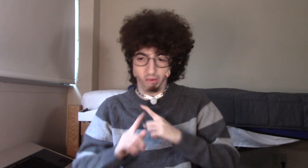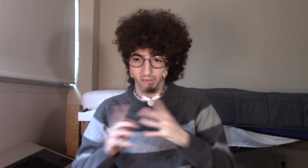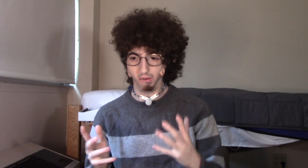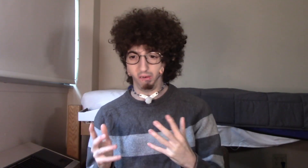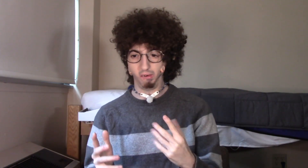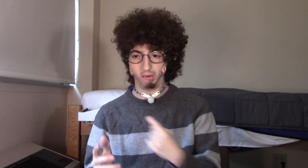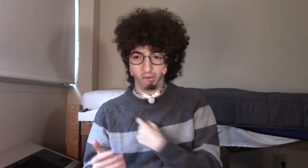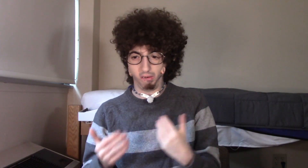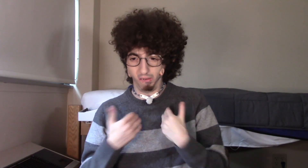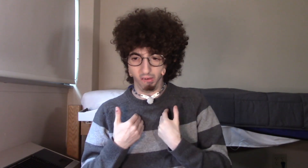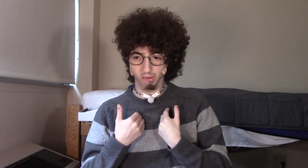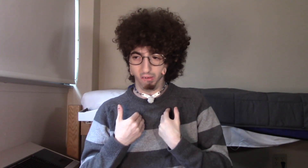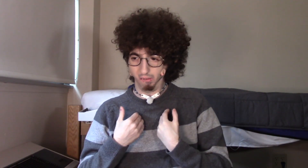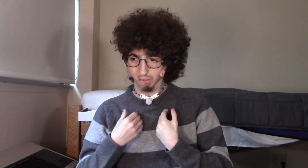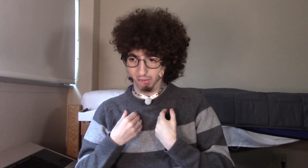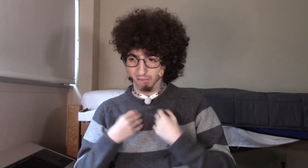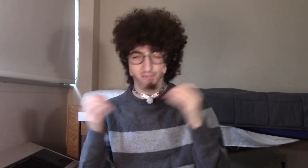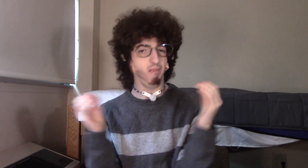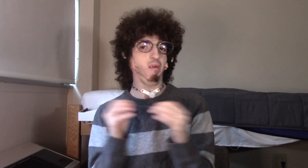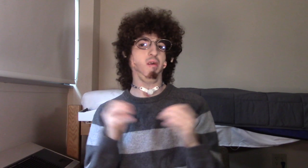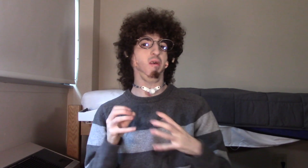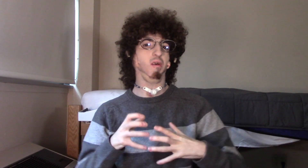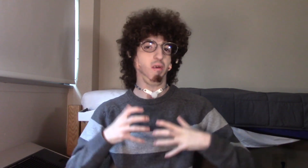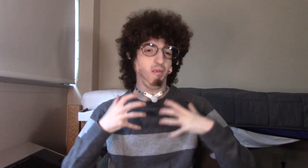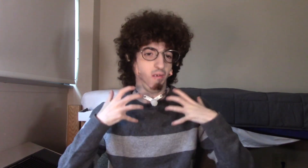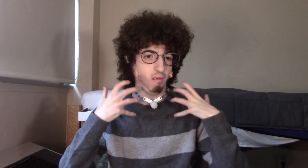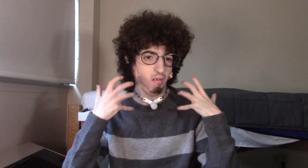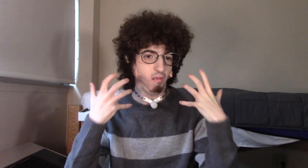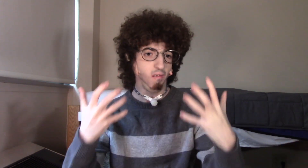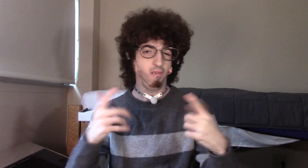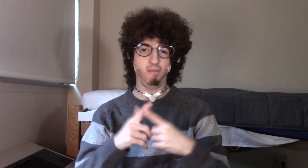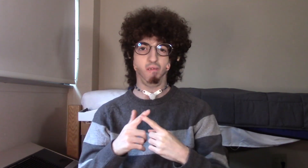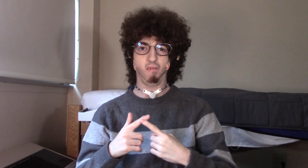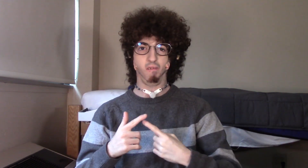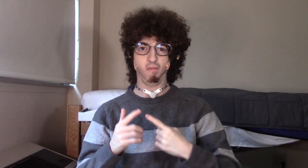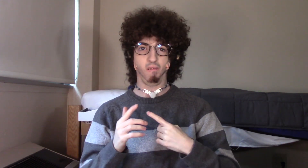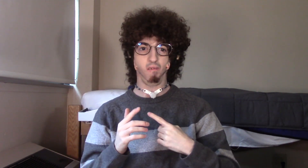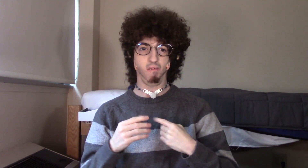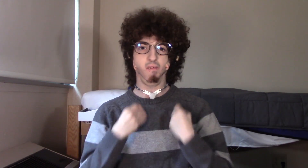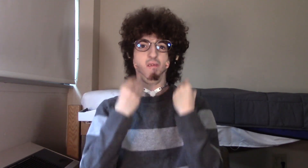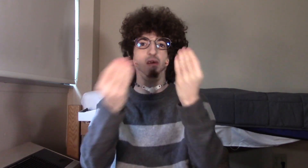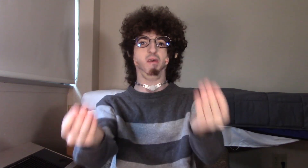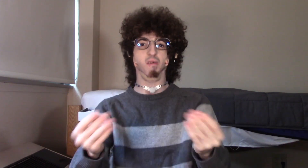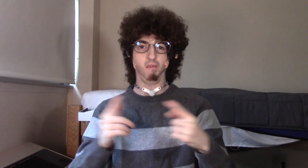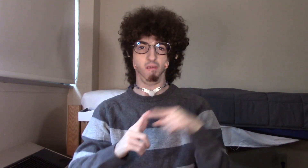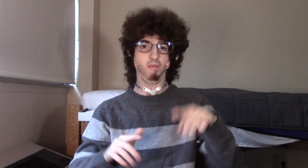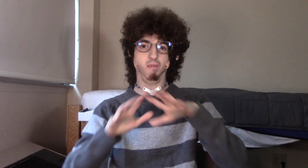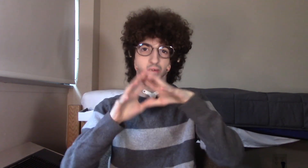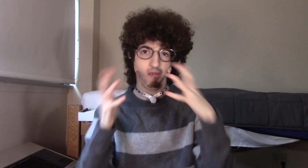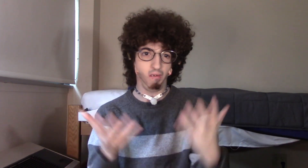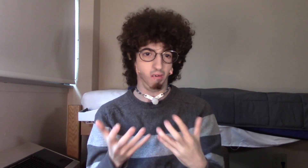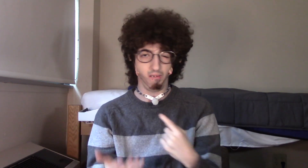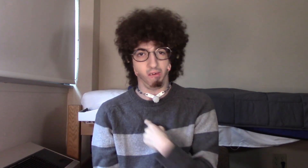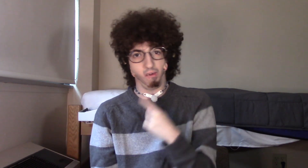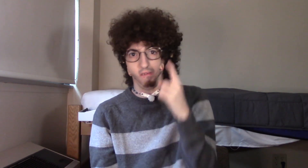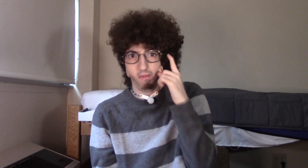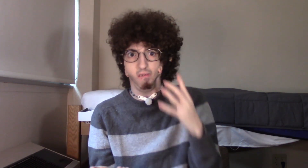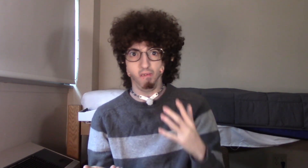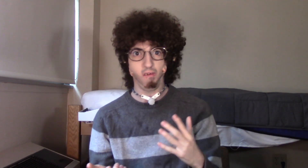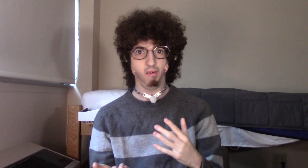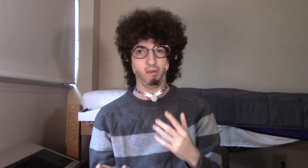However, I have more to give to this world, I think